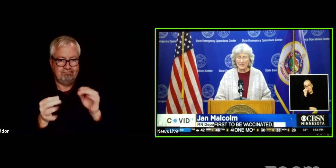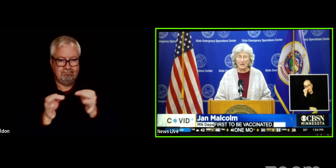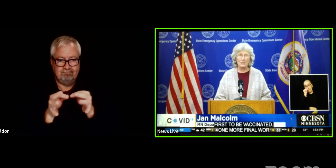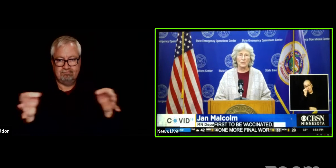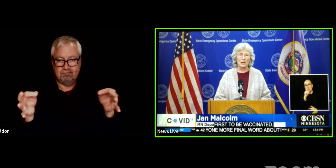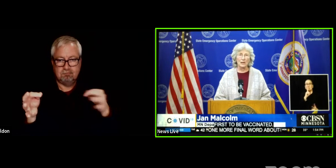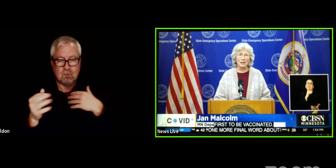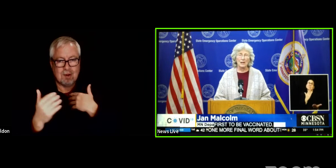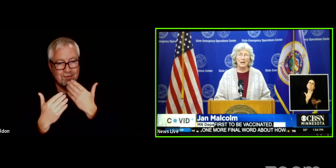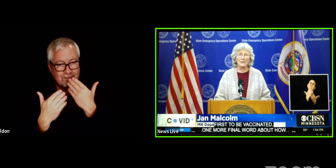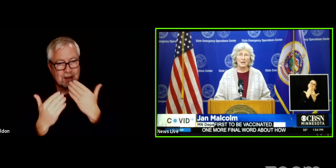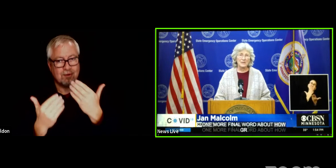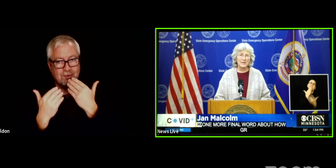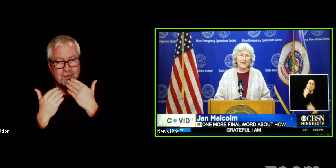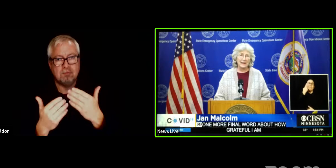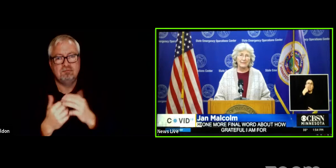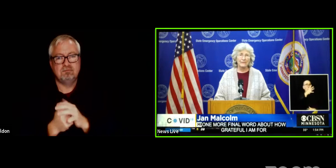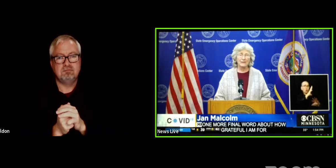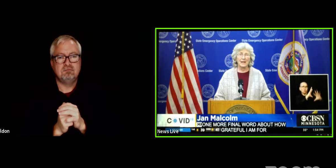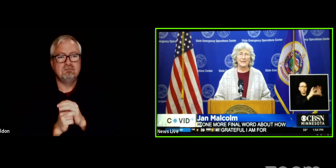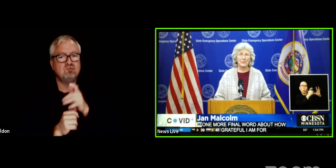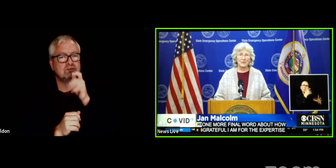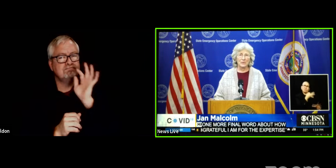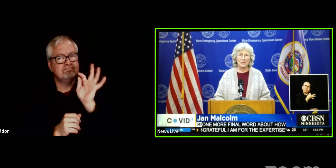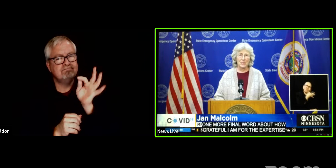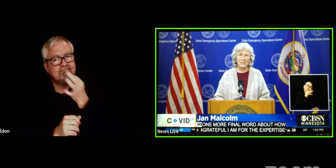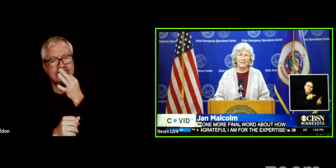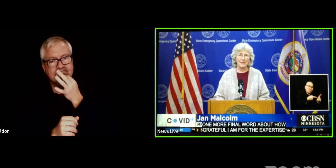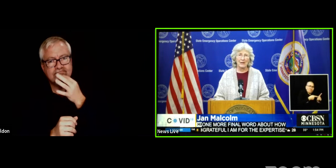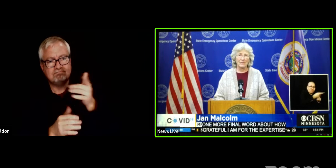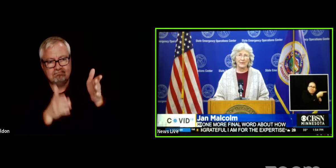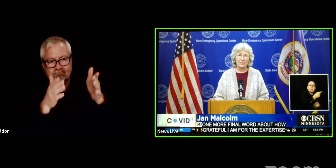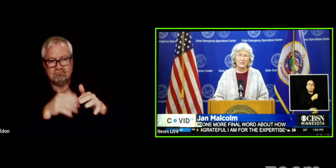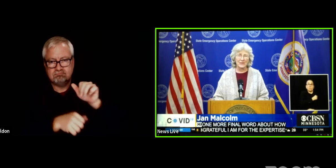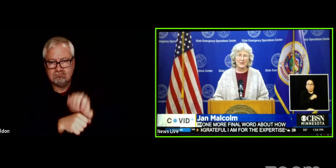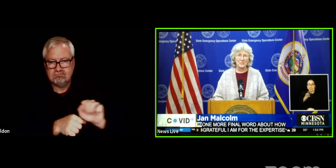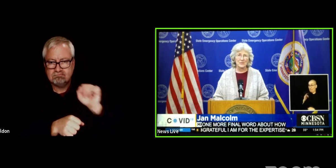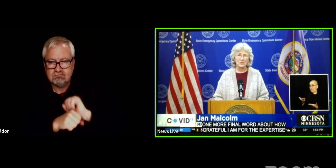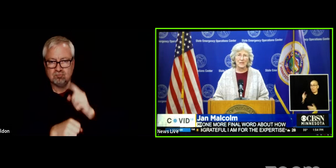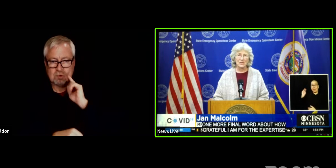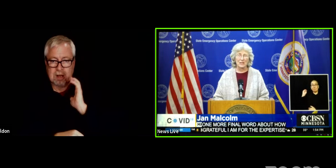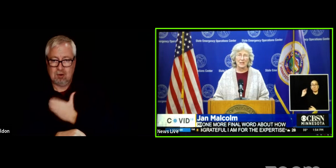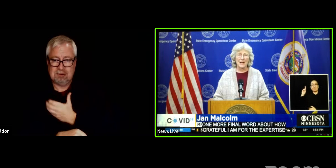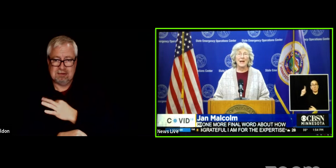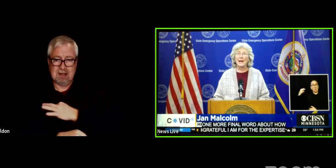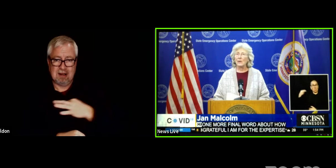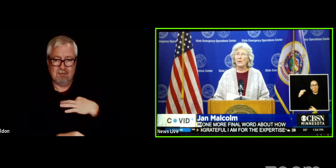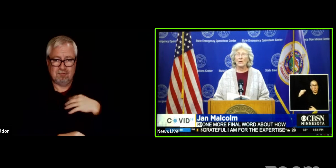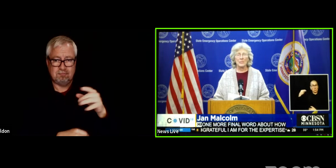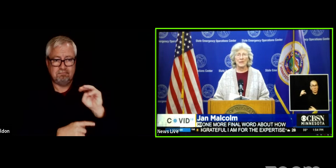HARD WORK OF OUR STAFF AT THE MINNESOTA DEPARTMENT OF HEALTH UNDER KRIS EHRESMANN'S DIRECTION AND ALL THE